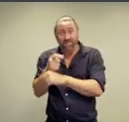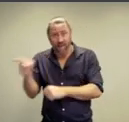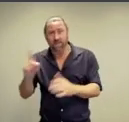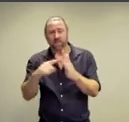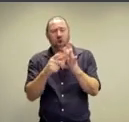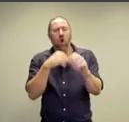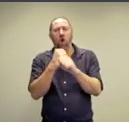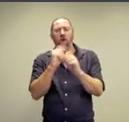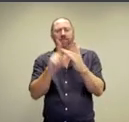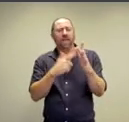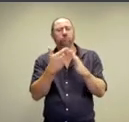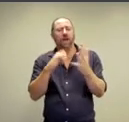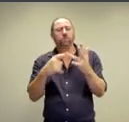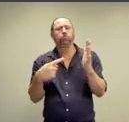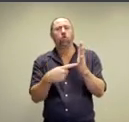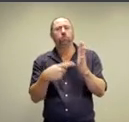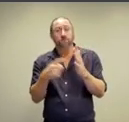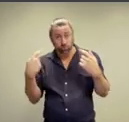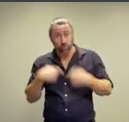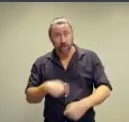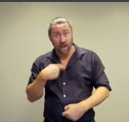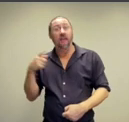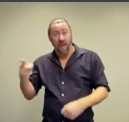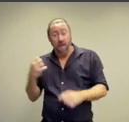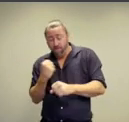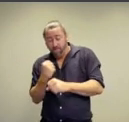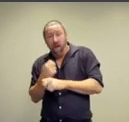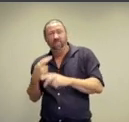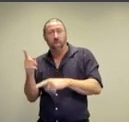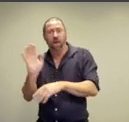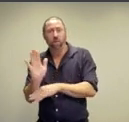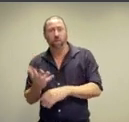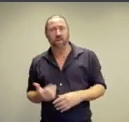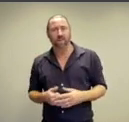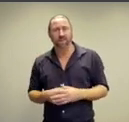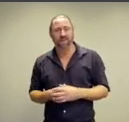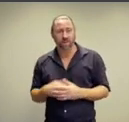Irving and Jack Schott, designers of the Perfecto, provided all of the motorcycle